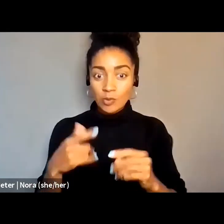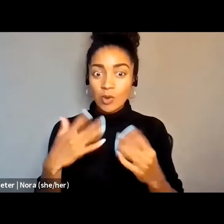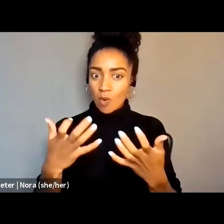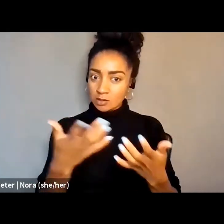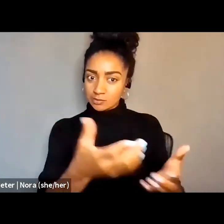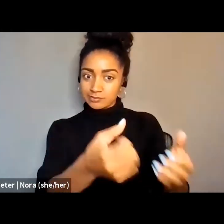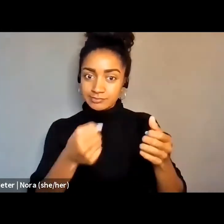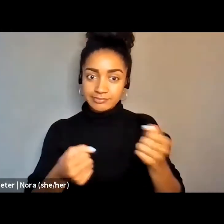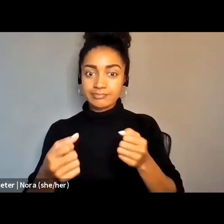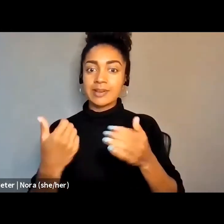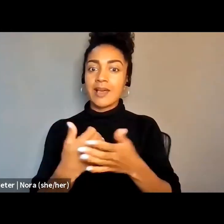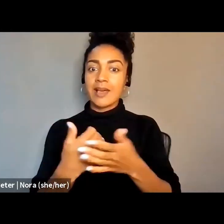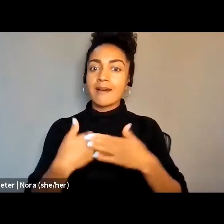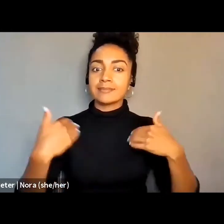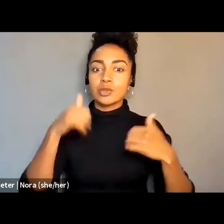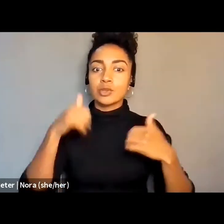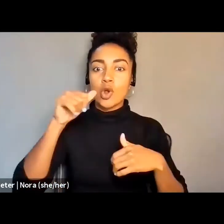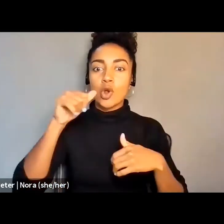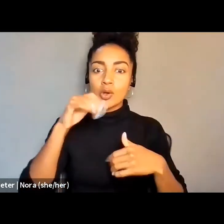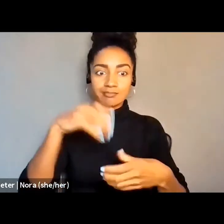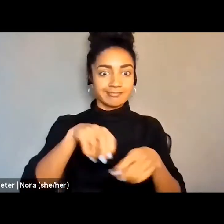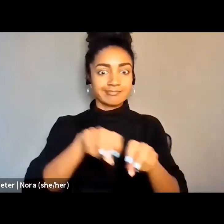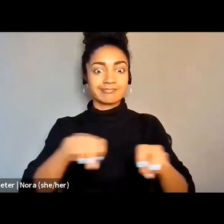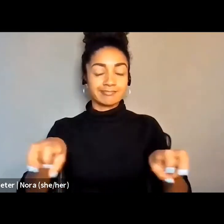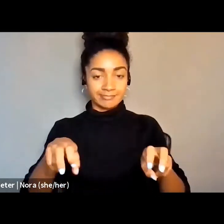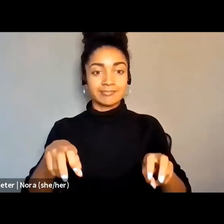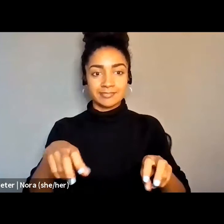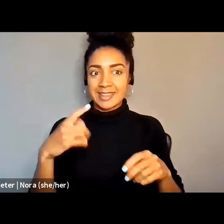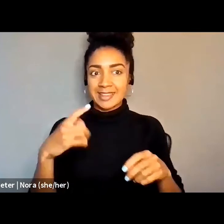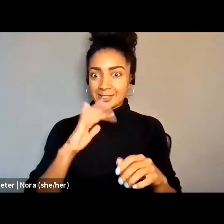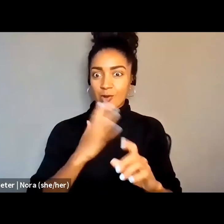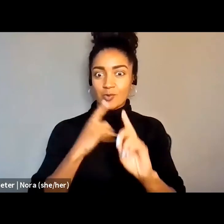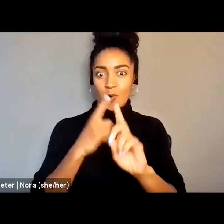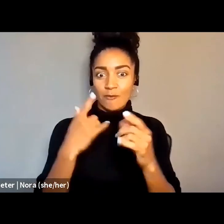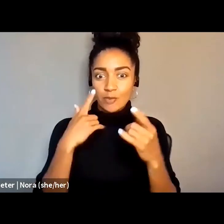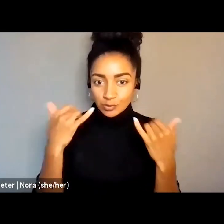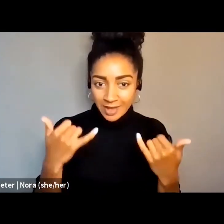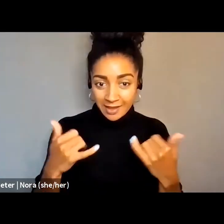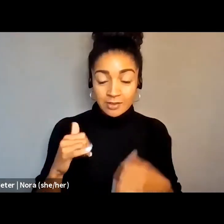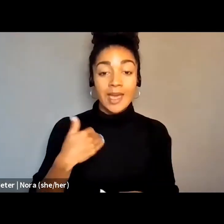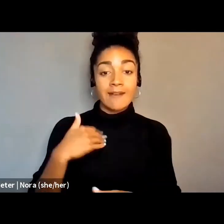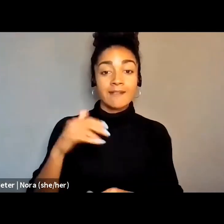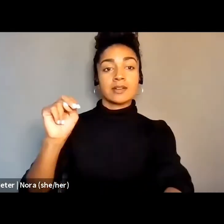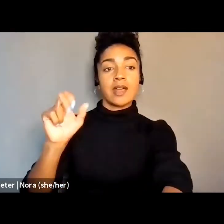So we have Natahsa Lwanda from Zambia who will moderate